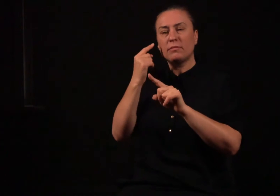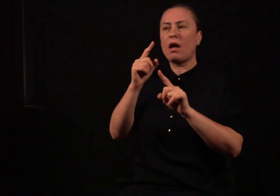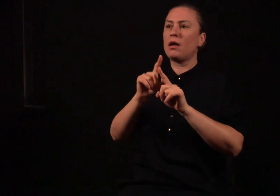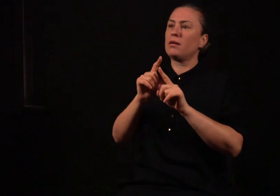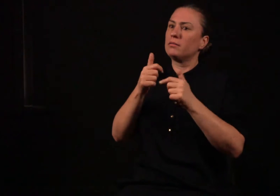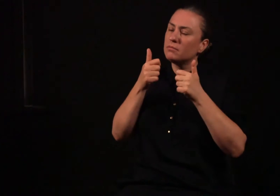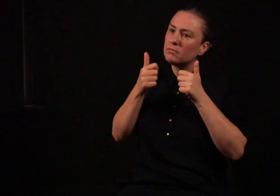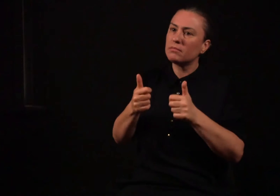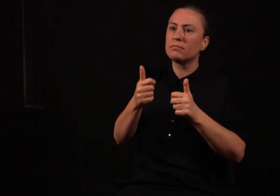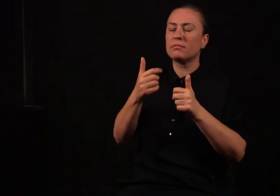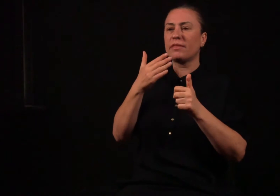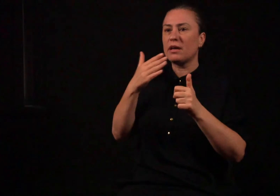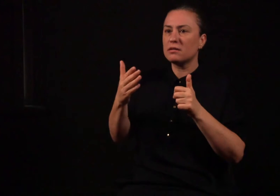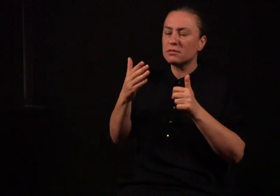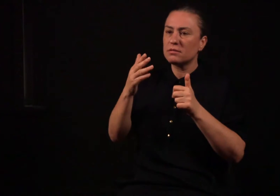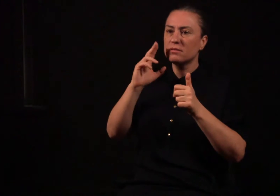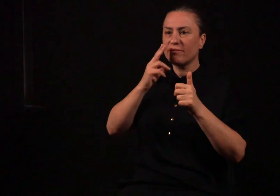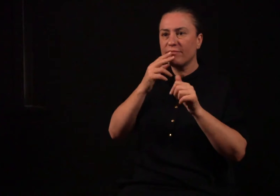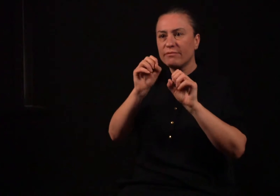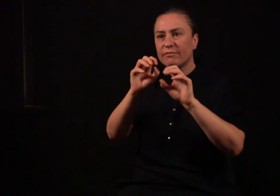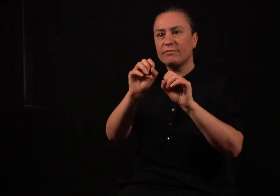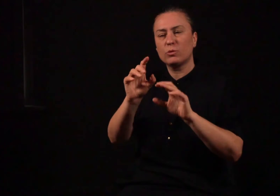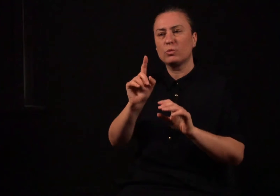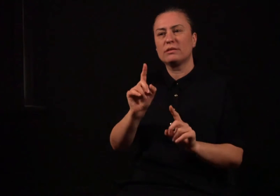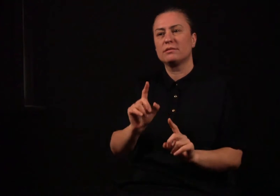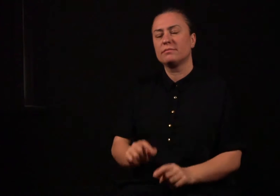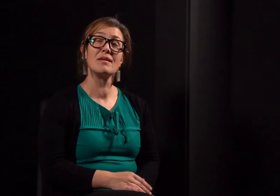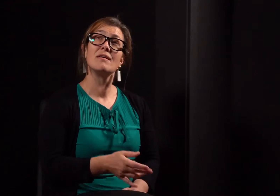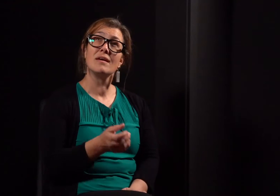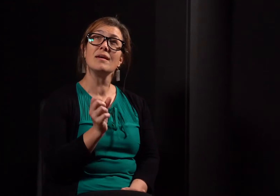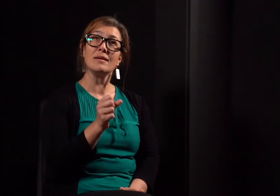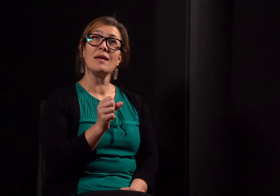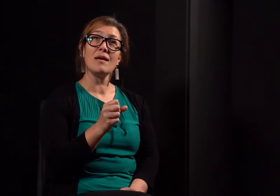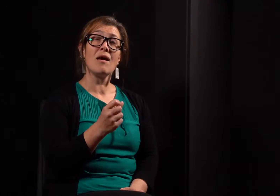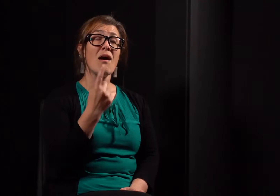Do you have experience in that area of perhaps an example of something that went well?